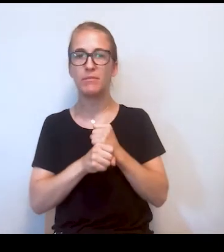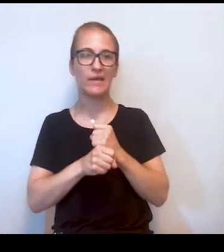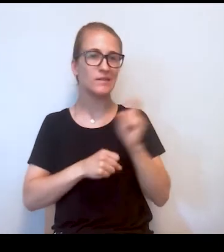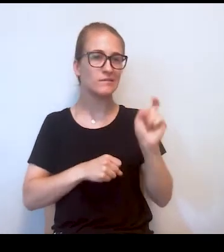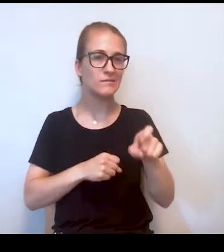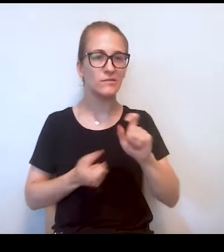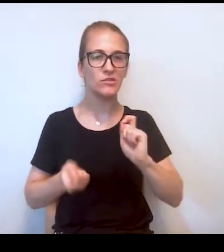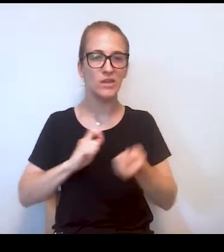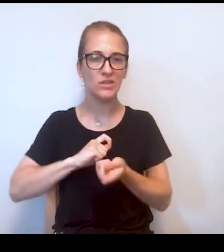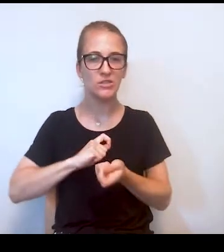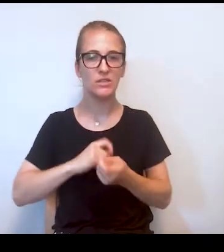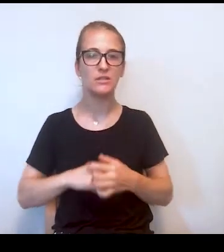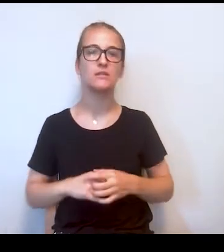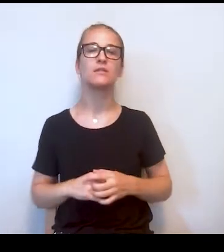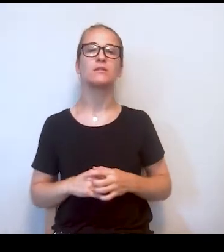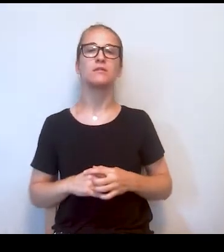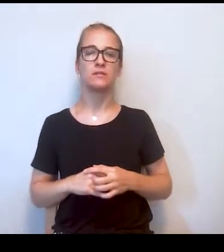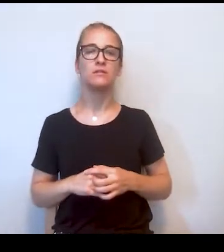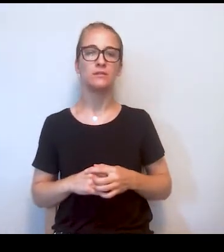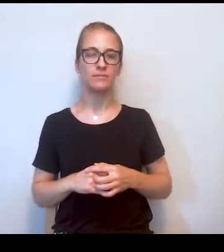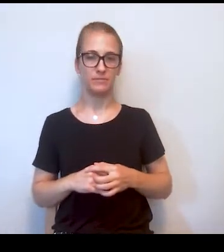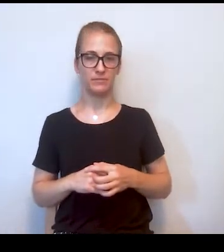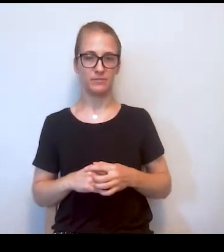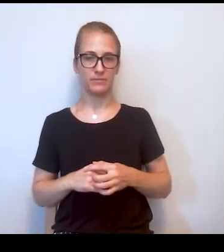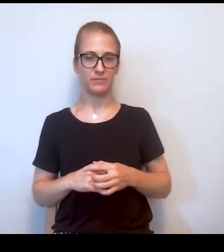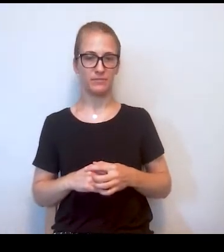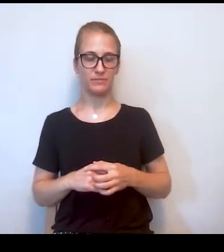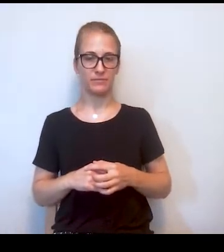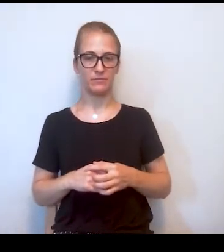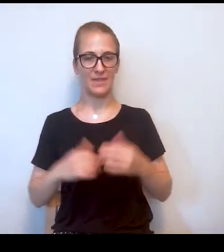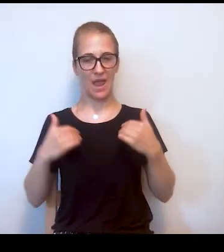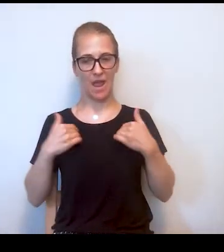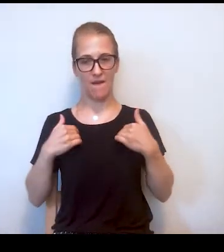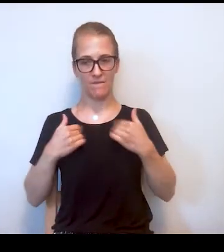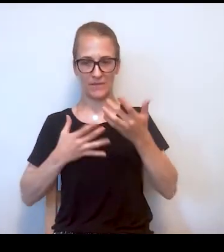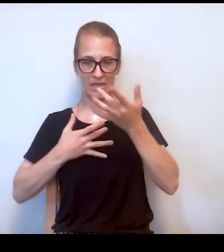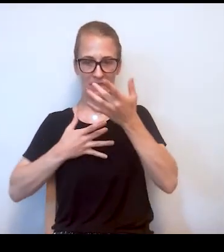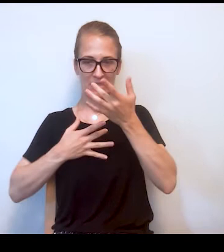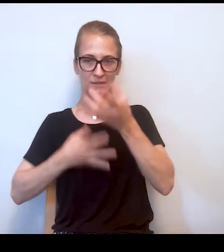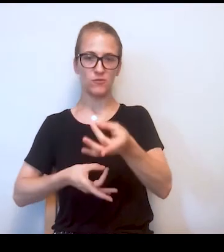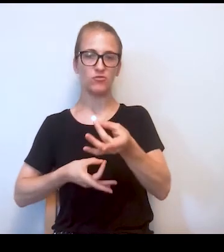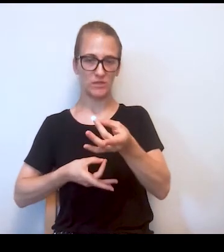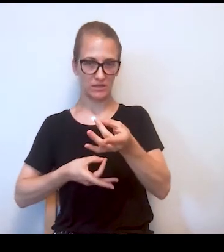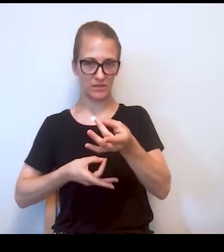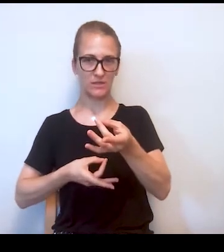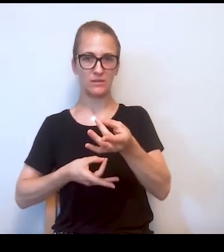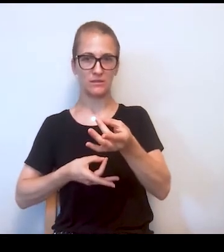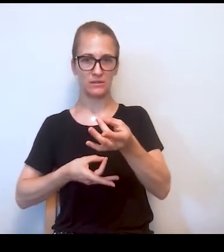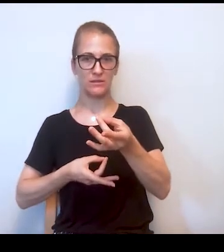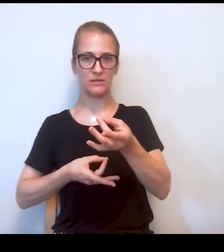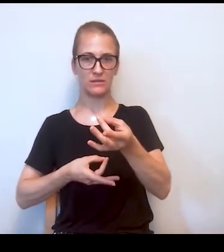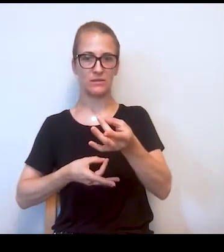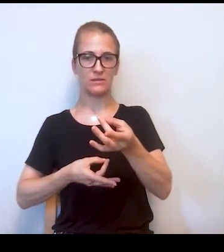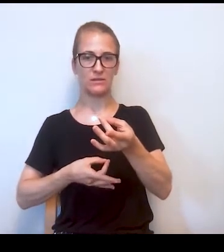Yeah, so there's this interest in the aesthetic of hypermobility,